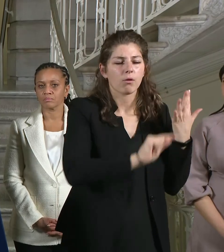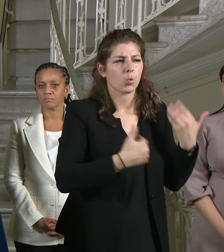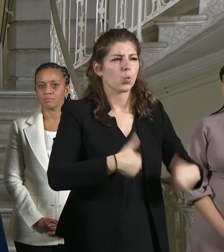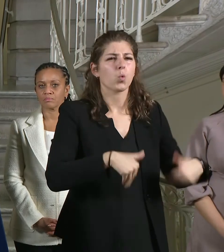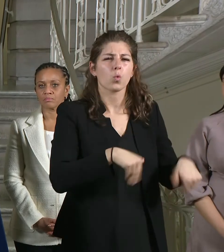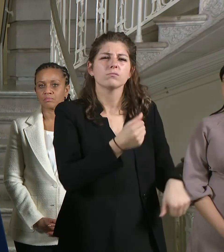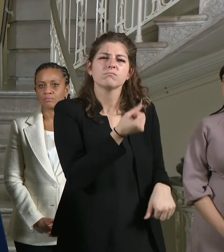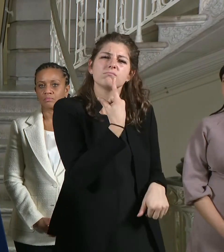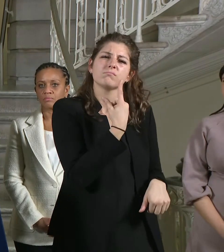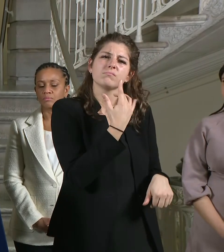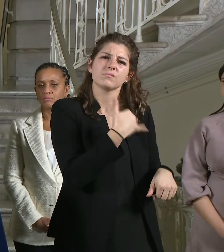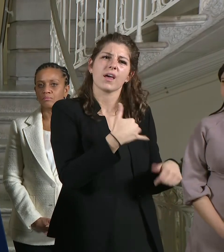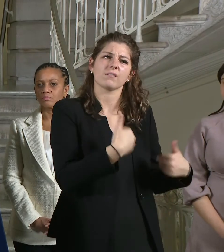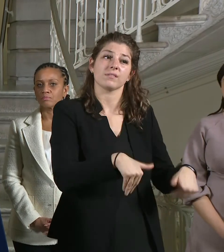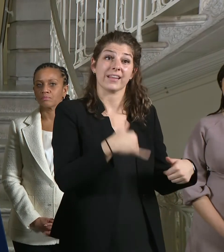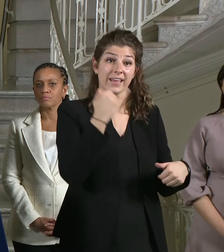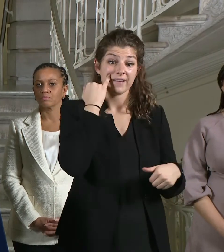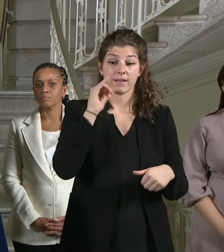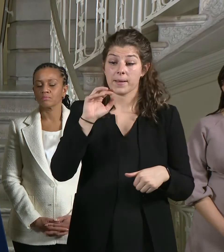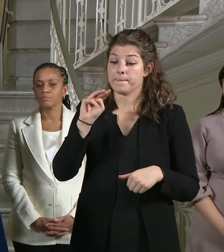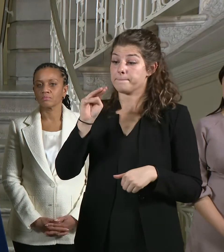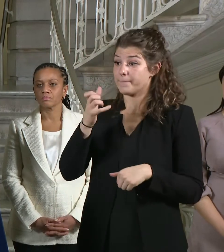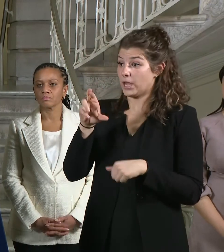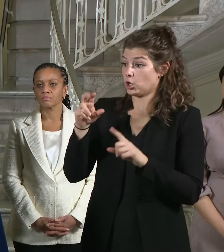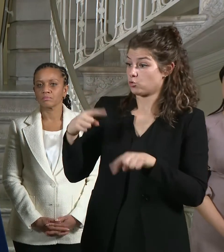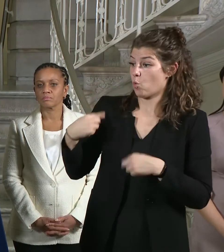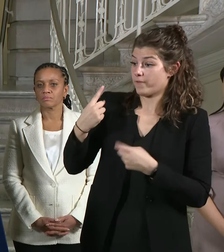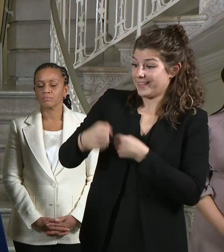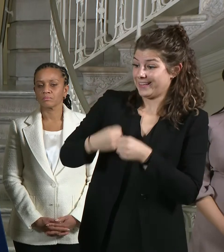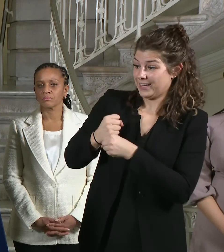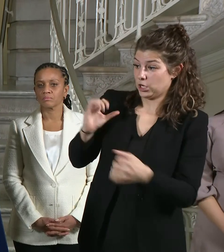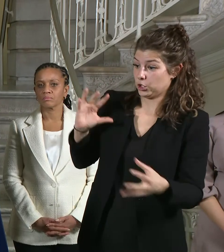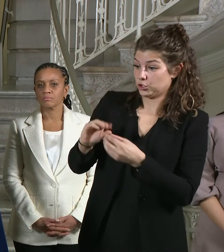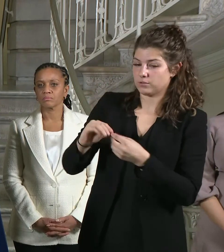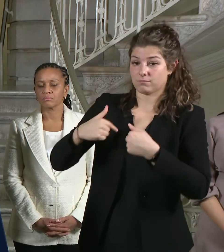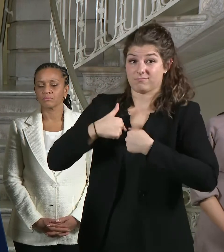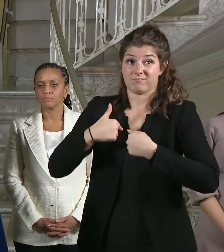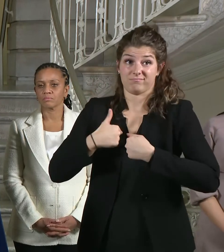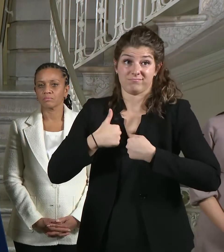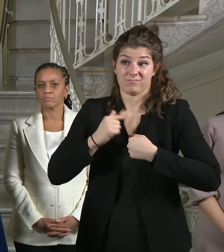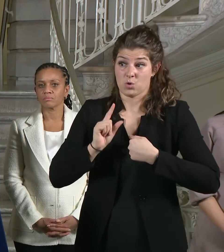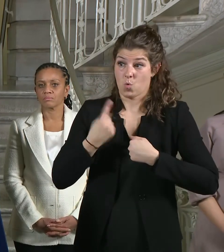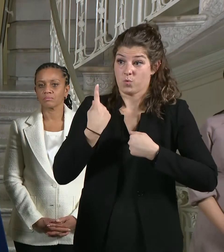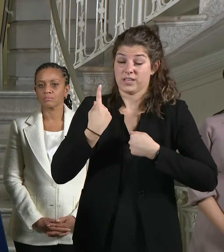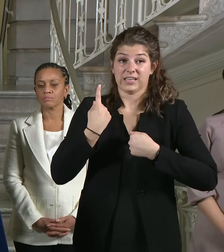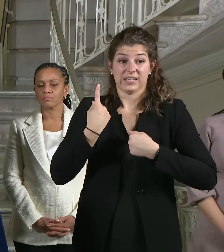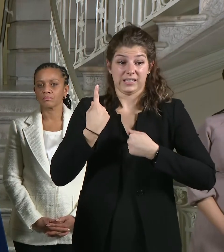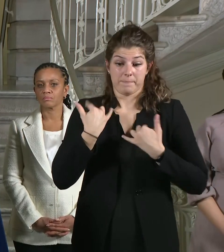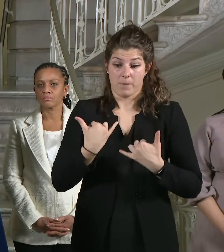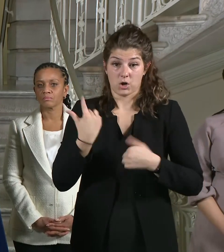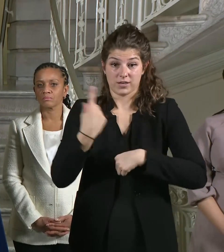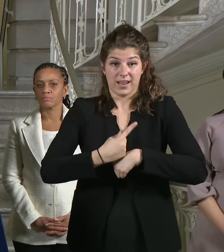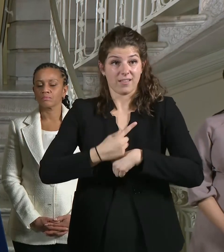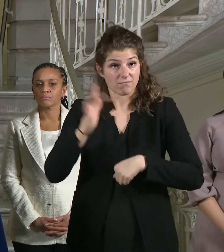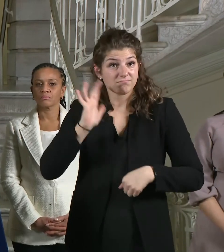DO THAT IN PUBLIC BUT UNDERSTAND THE SACRIFICE OF BEING A CIVIL SERVANT BECAUSE I THINK IF WE DO